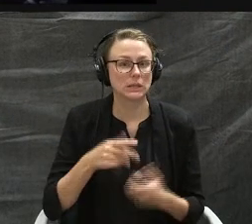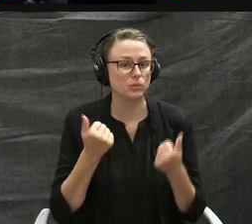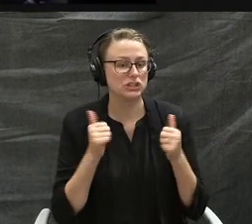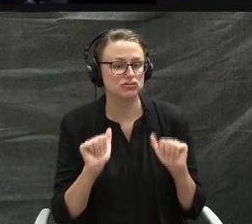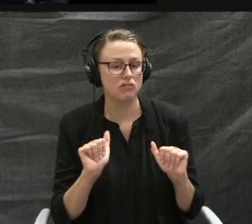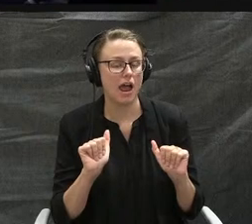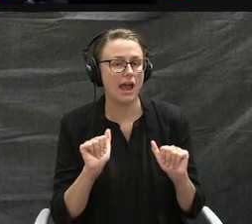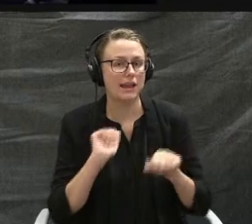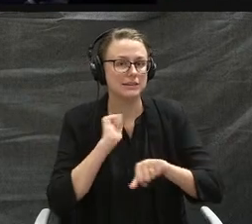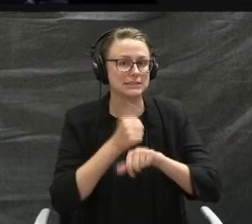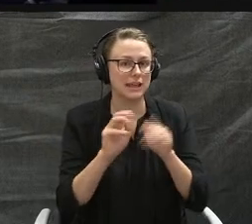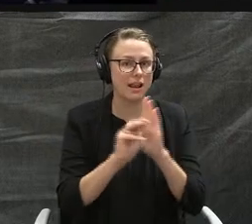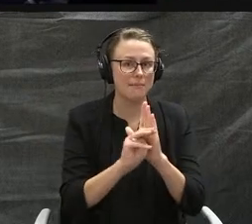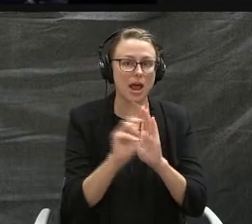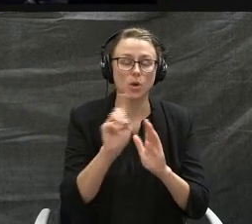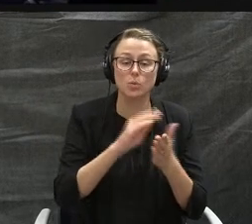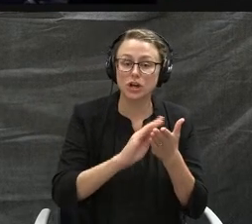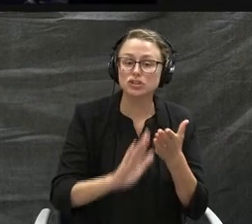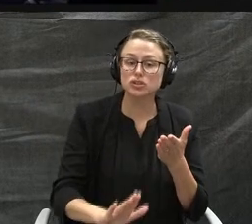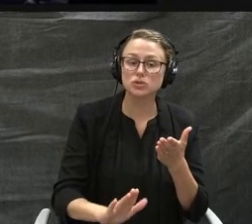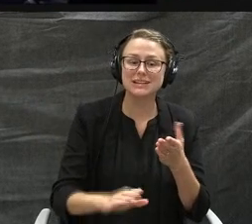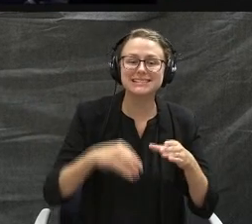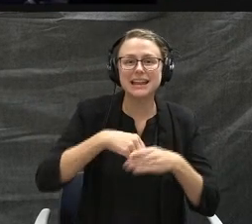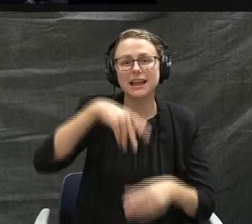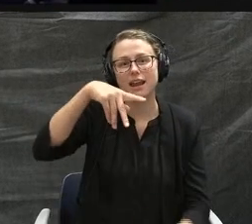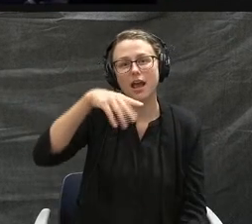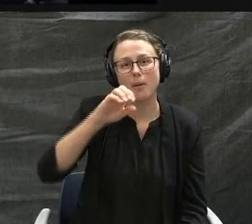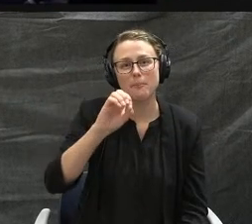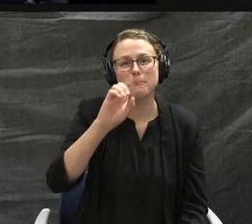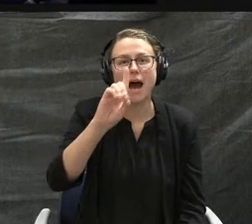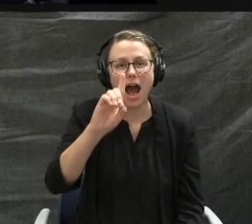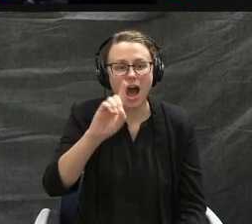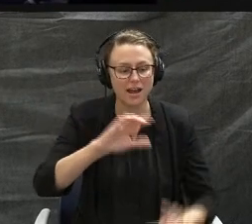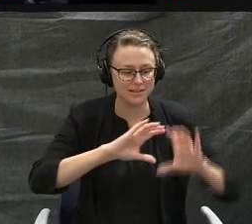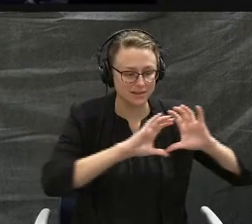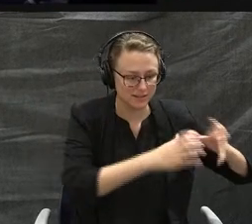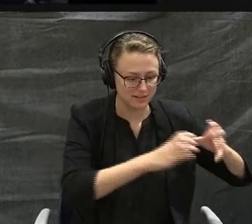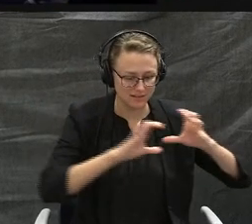students would be in pods and the student pods would stay in a